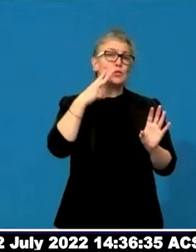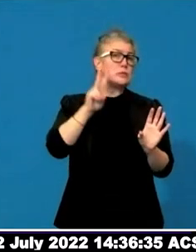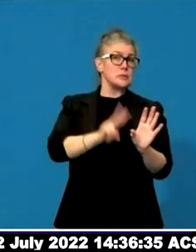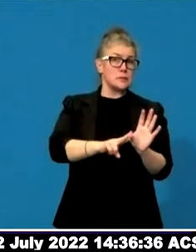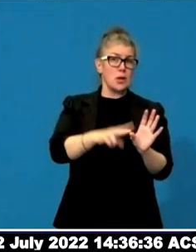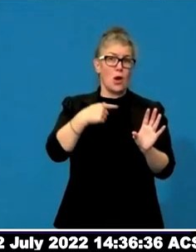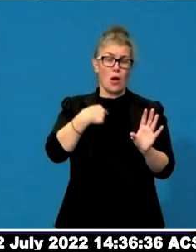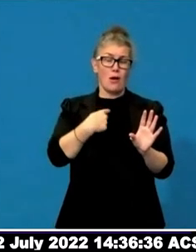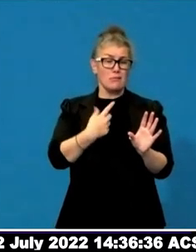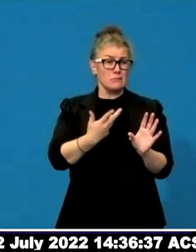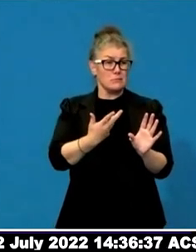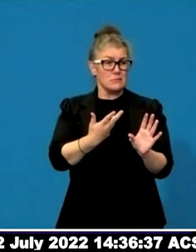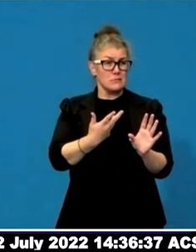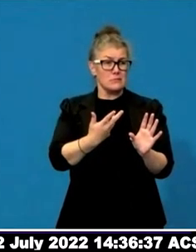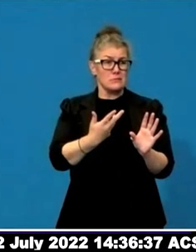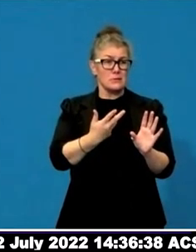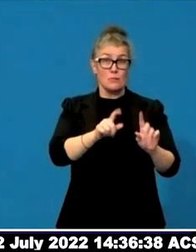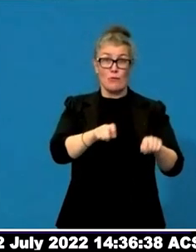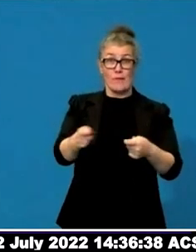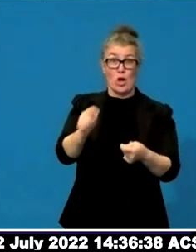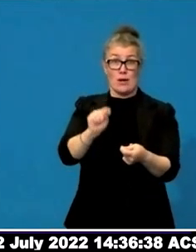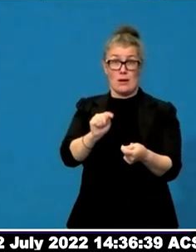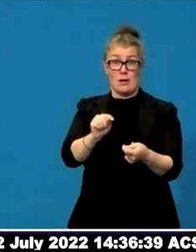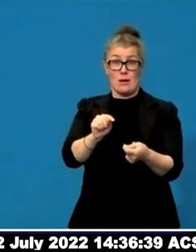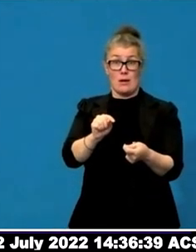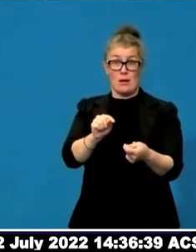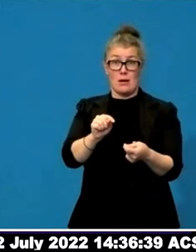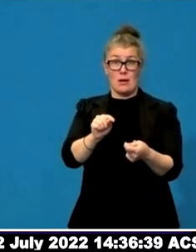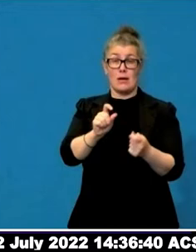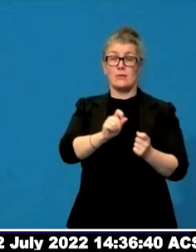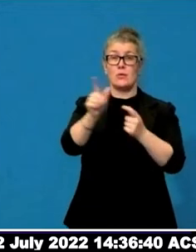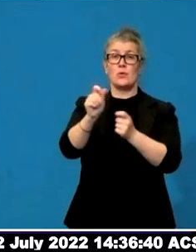as a provider going into - into Aurukun specifically,